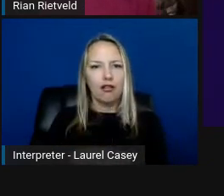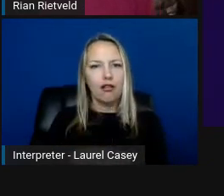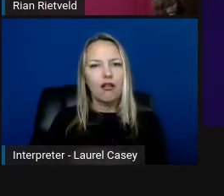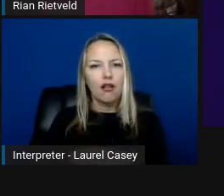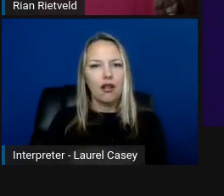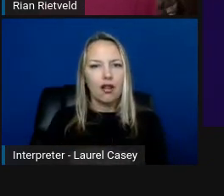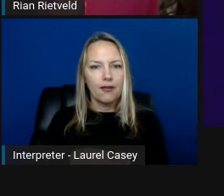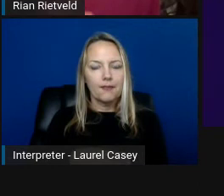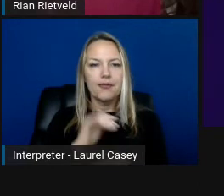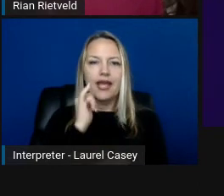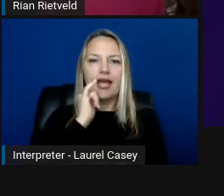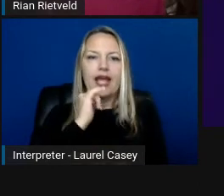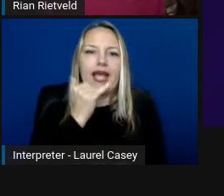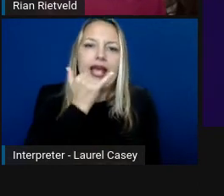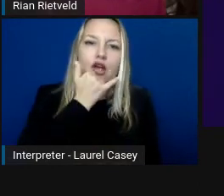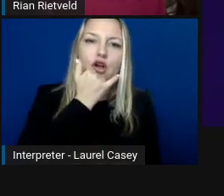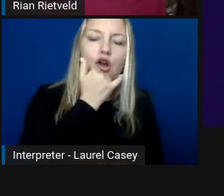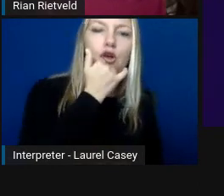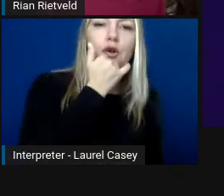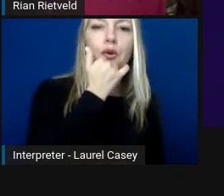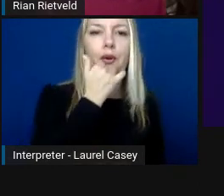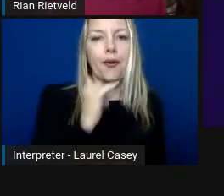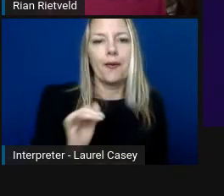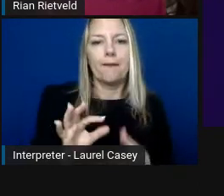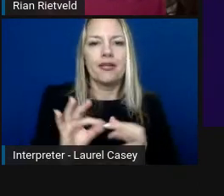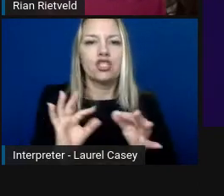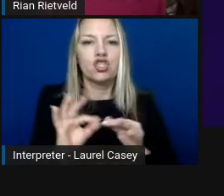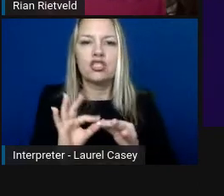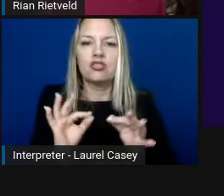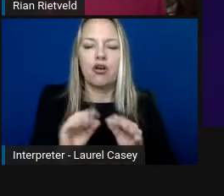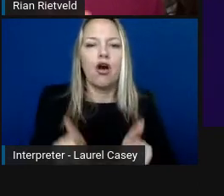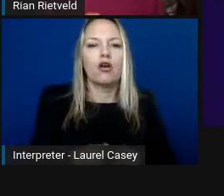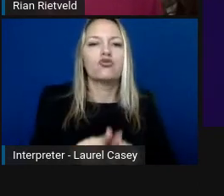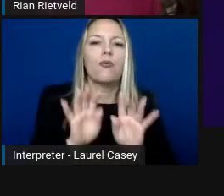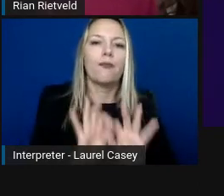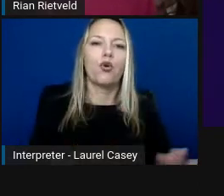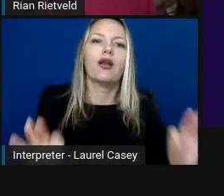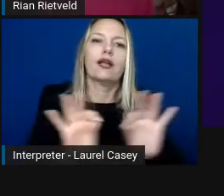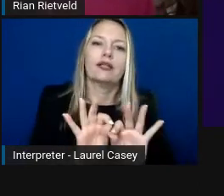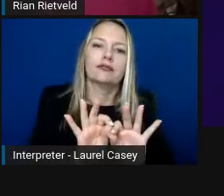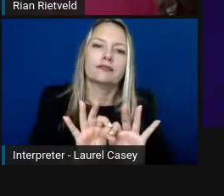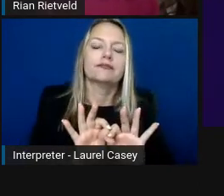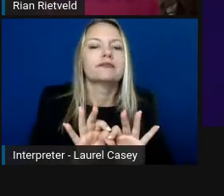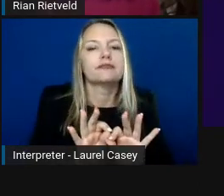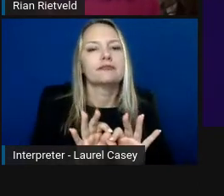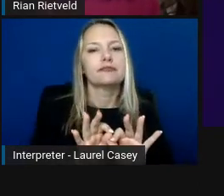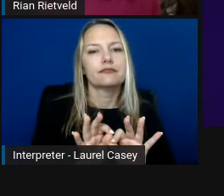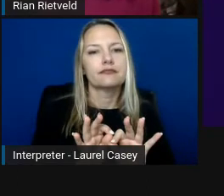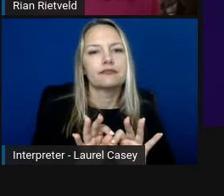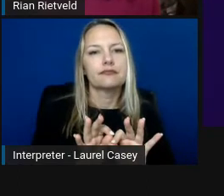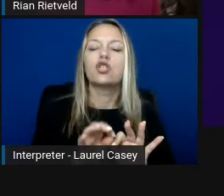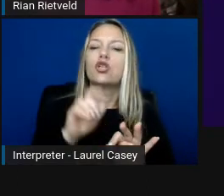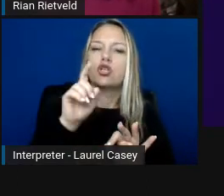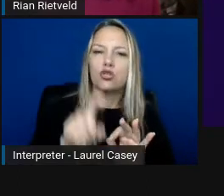Error messages are also very important. It's easy to forget that you need to design error messages